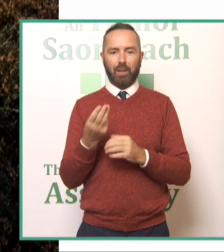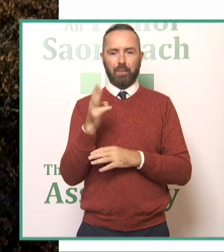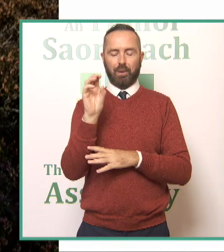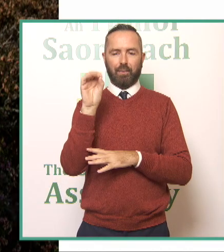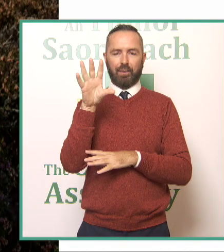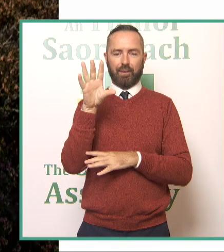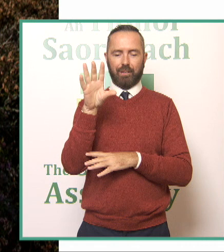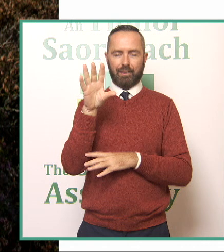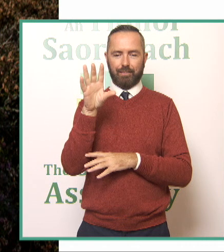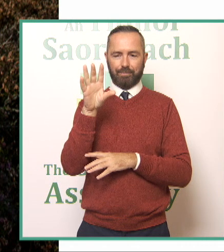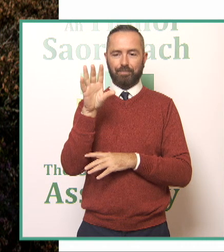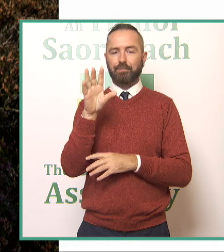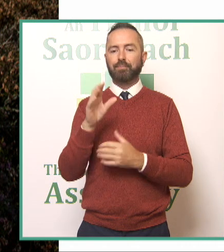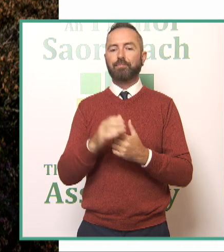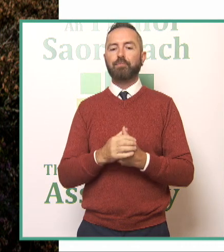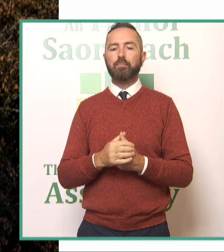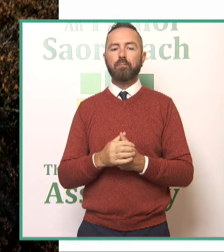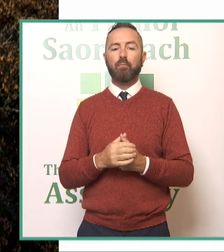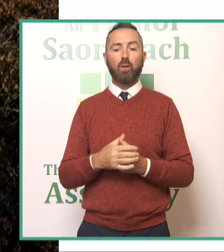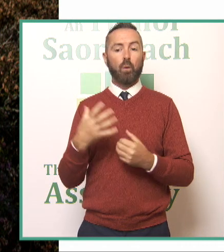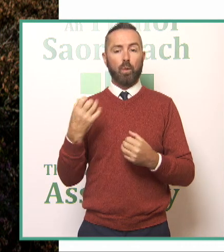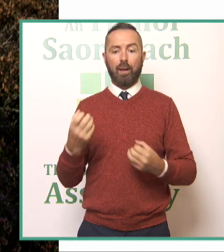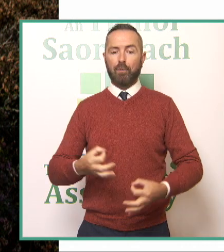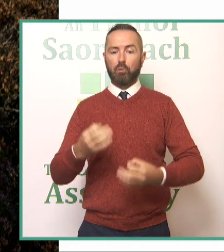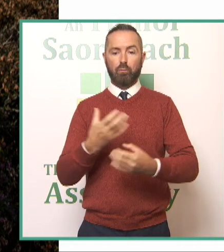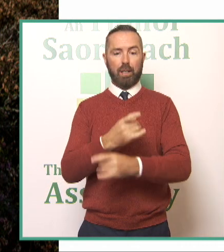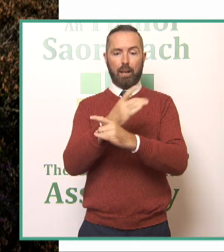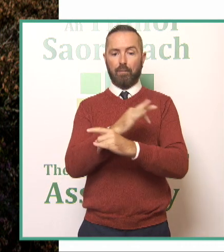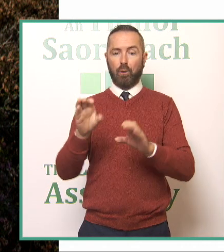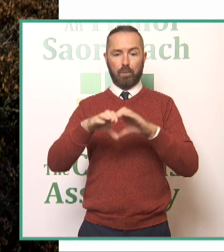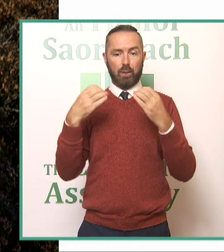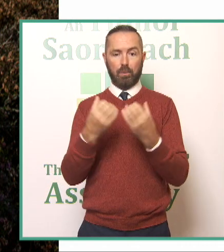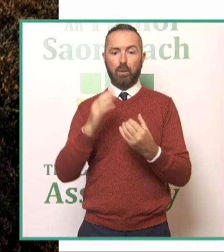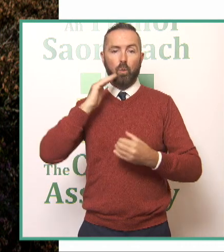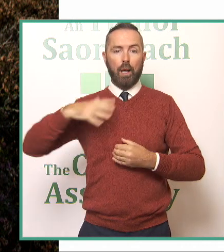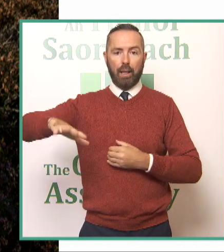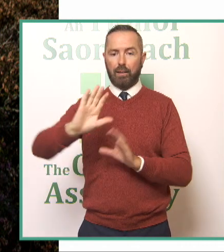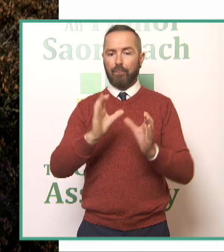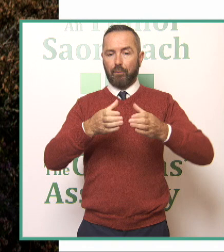we're getting great help from from the computer Community Wetlands Forum where we're we're